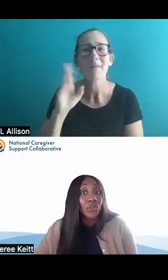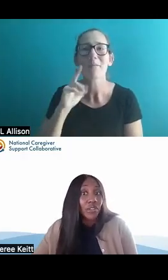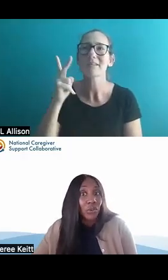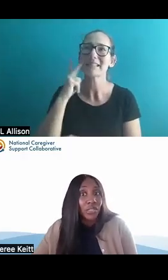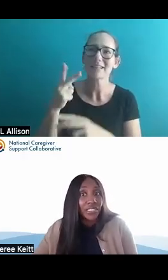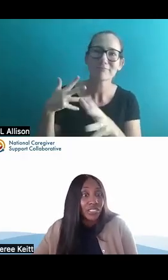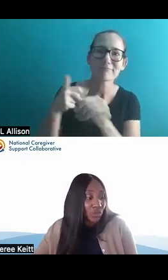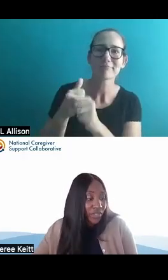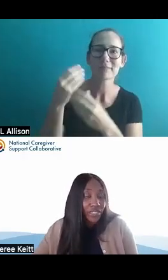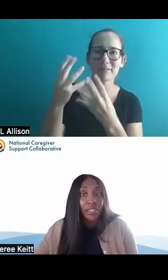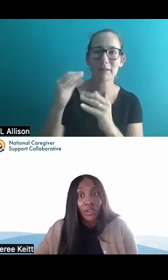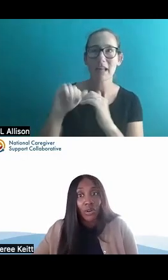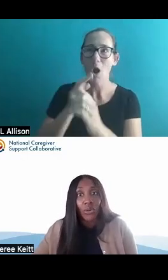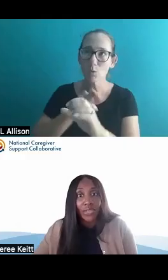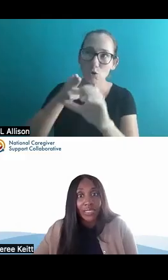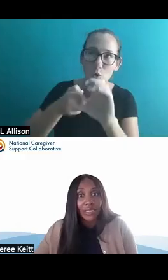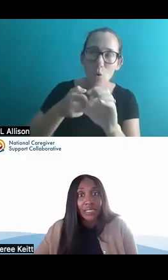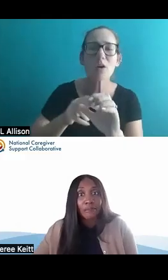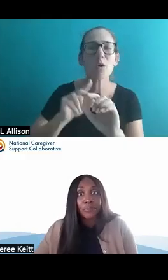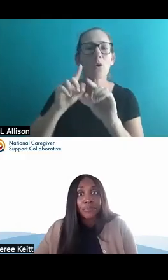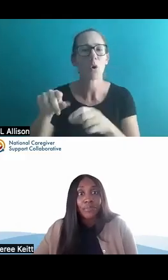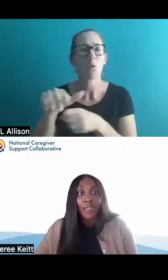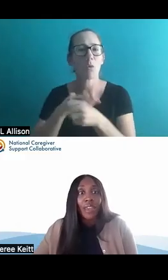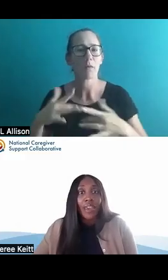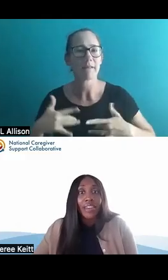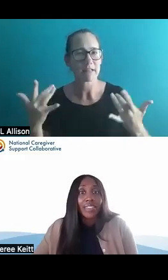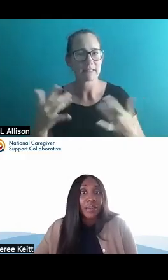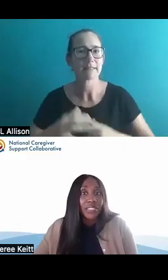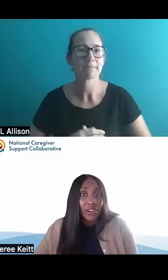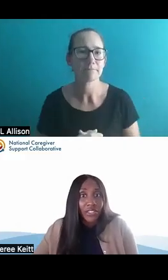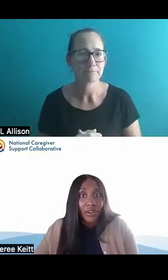join their coalitions or attend local events. And as I mentioned earlier,